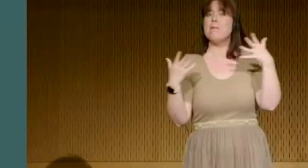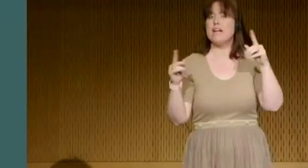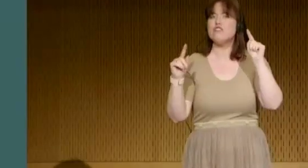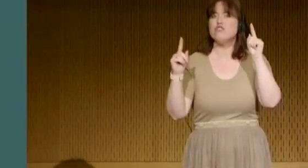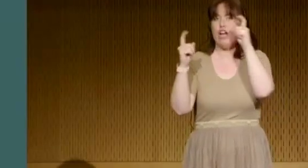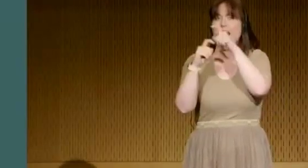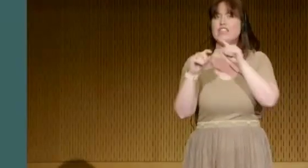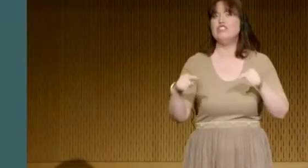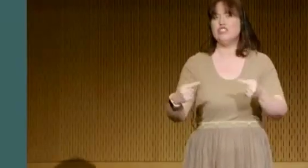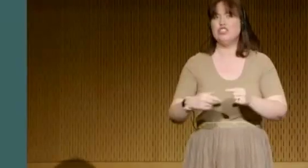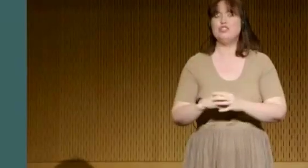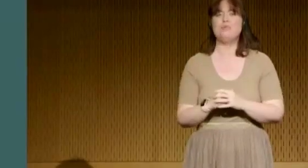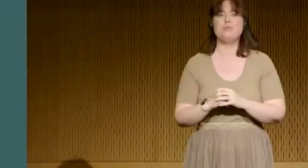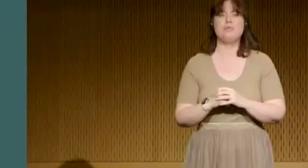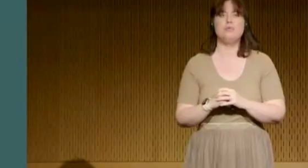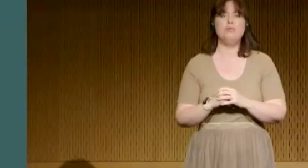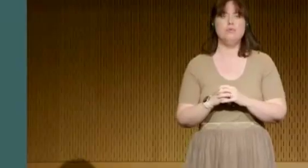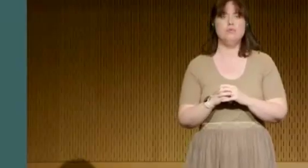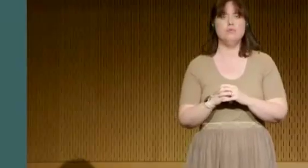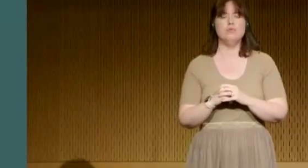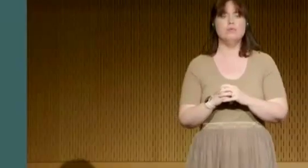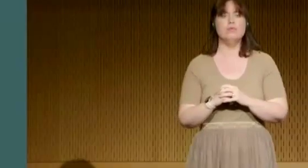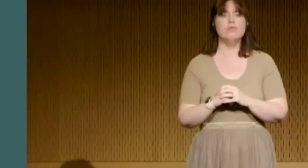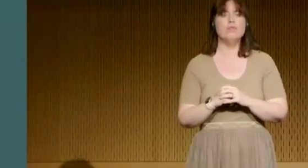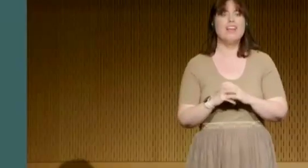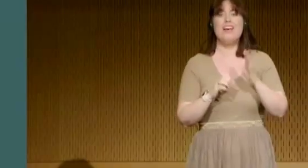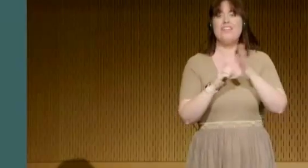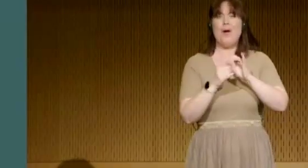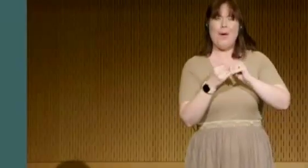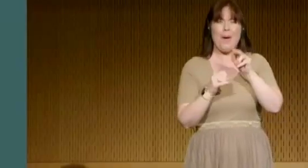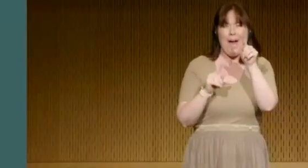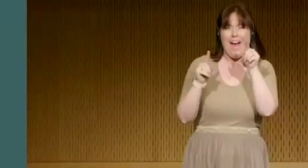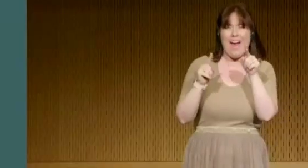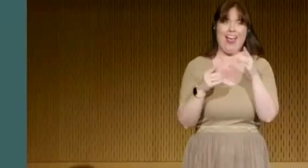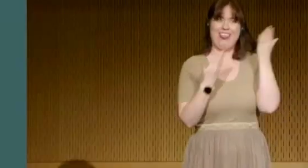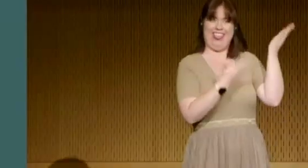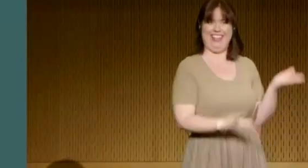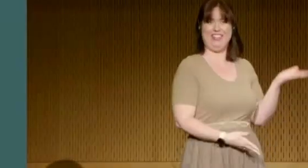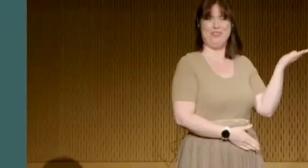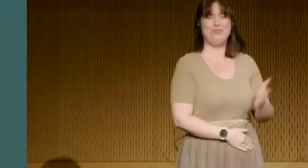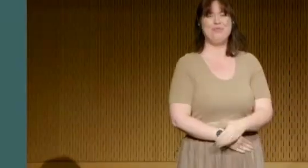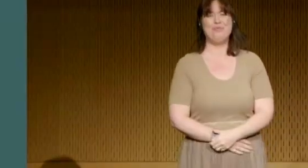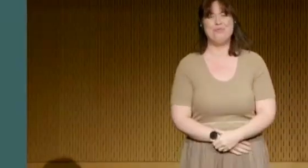So that's the.. for anyone who was actually trying to match them up there's the results there. I just